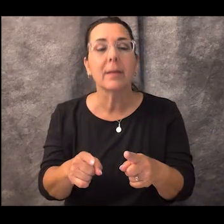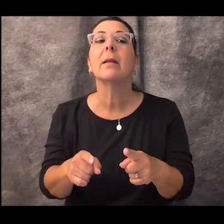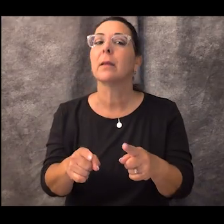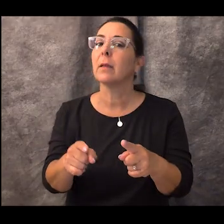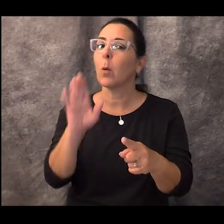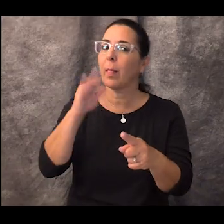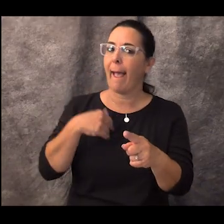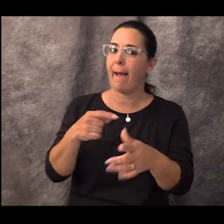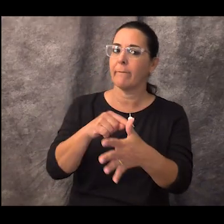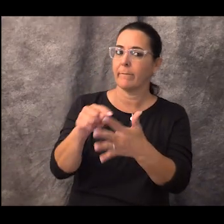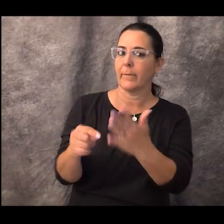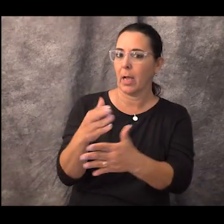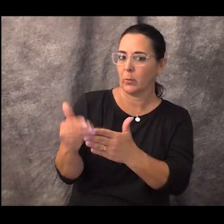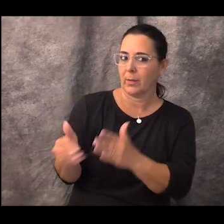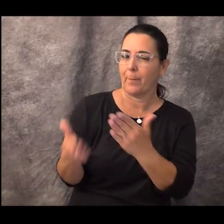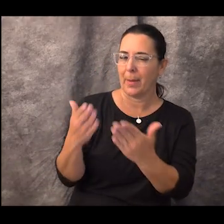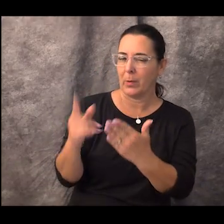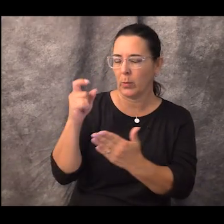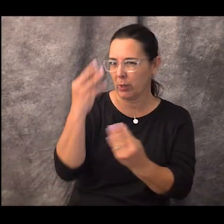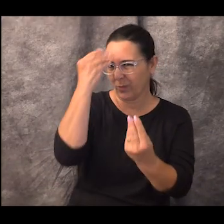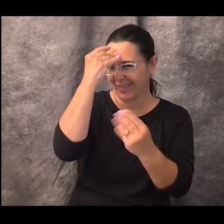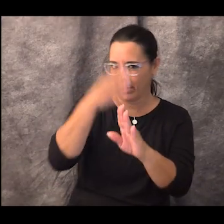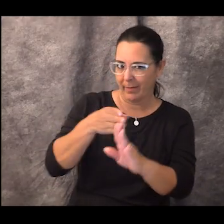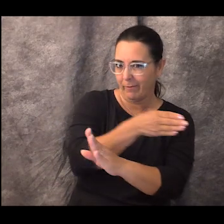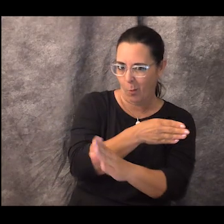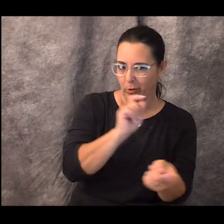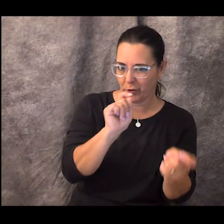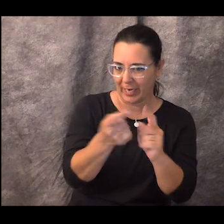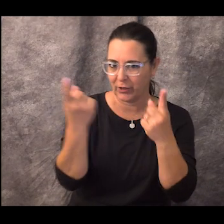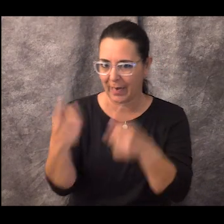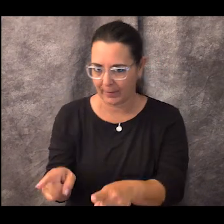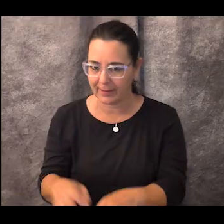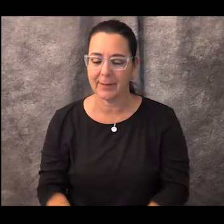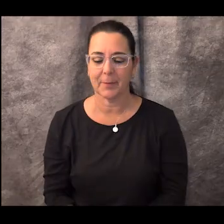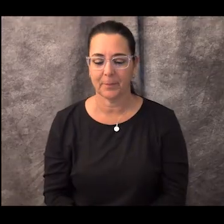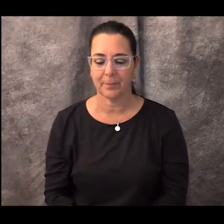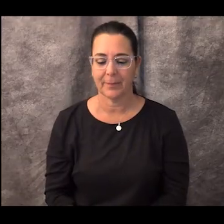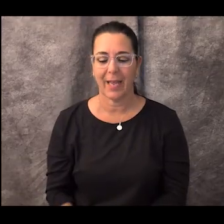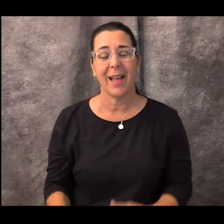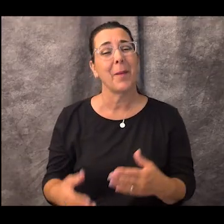And maybe we need to think this through some of these other things first. (Eric) That's right, that's right. (Michelle) Maybe the process is accessible.